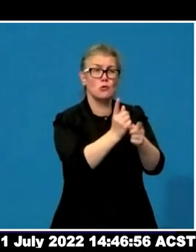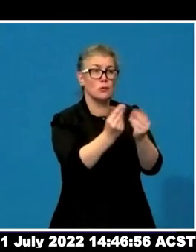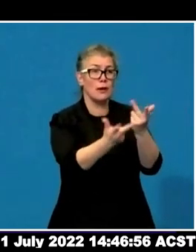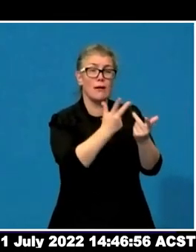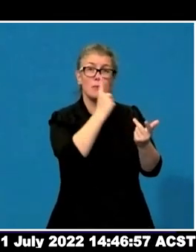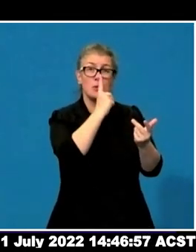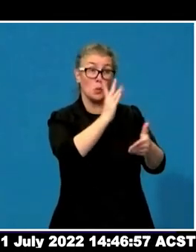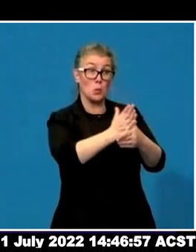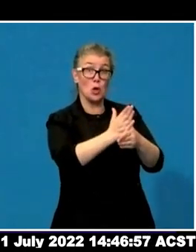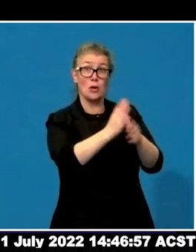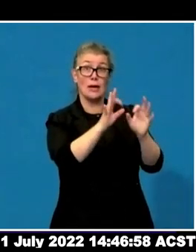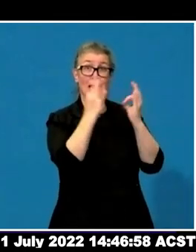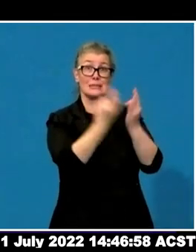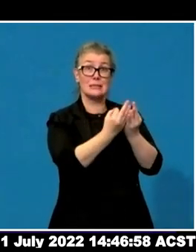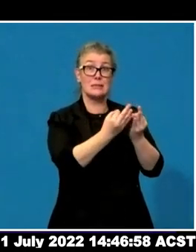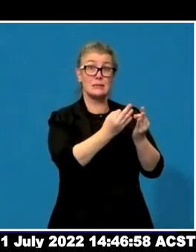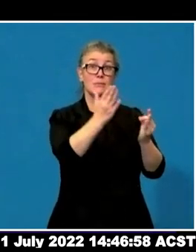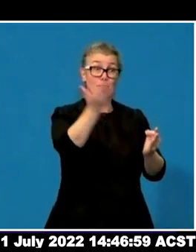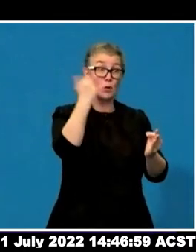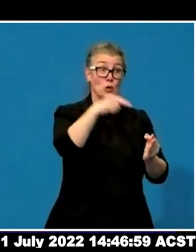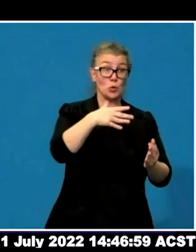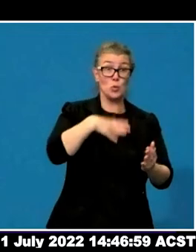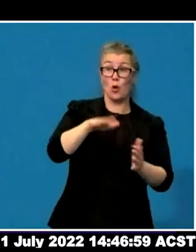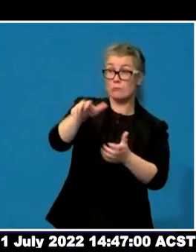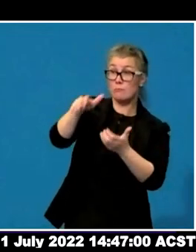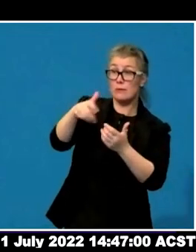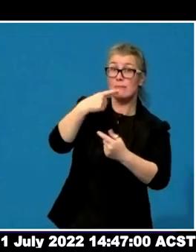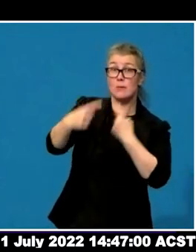wanting to get information from me, have been calling me from Sydney and Canberra.